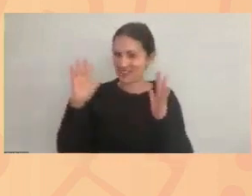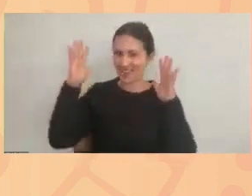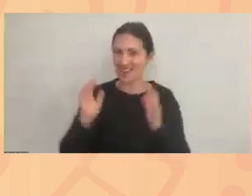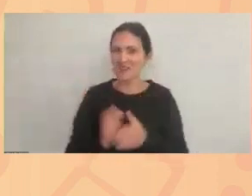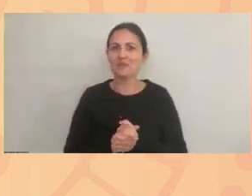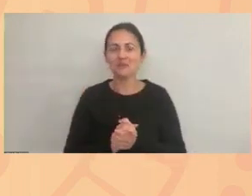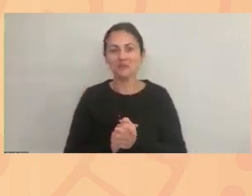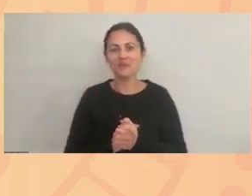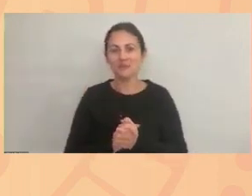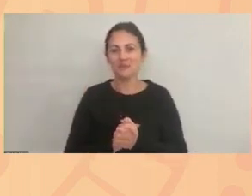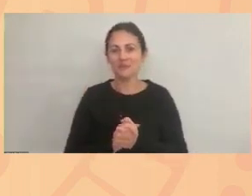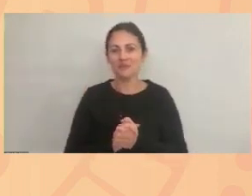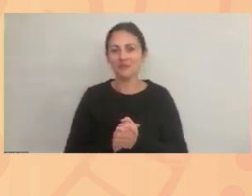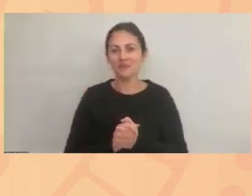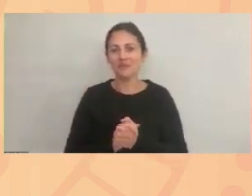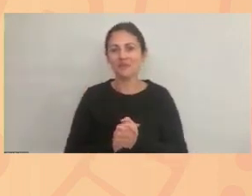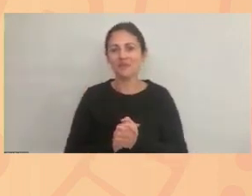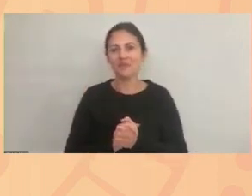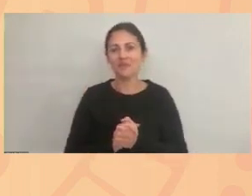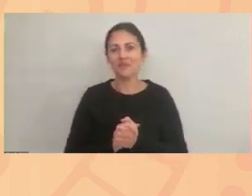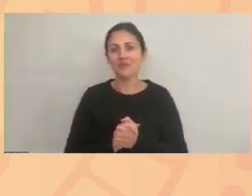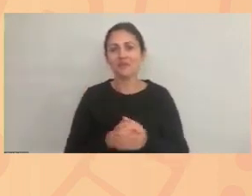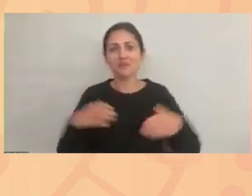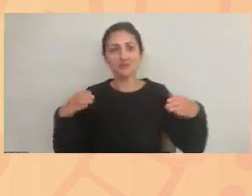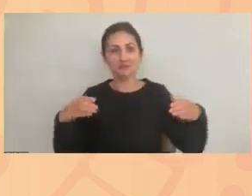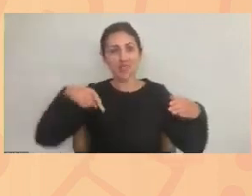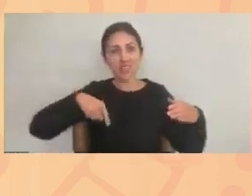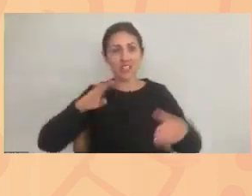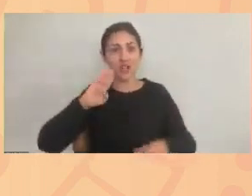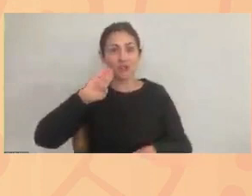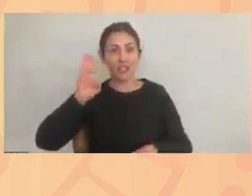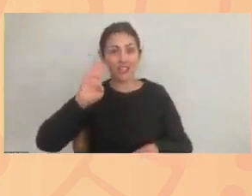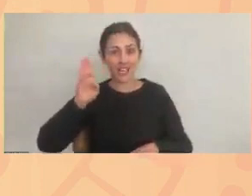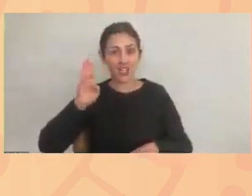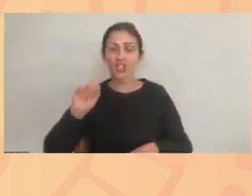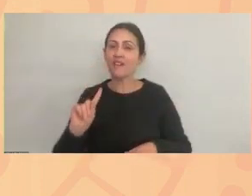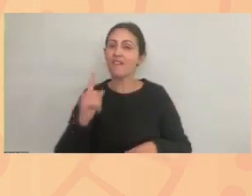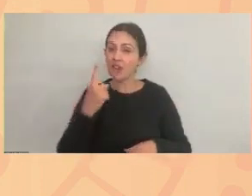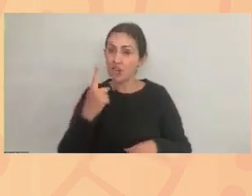Our presentation actually starts with a message from a senior language